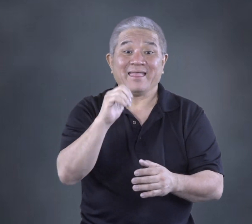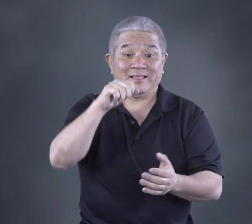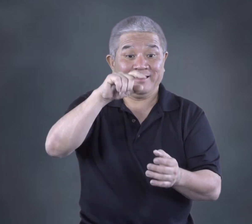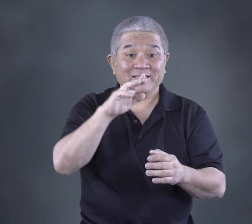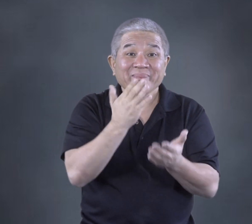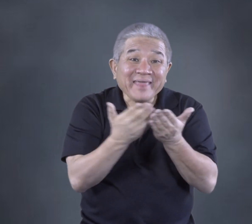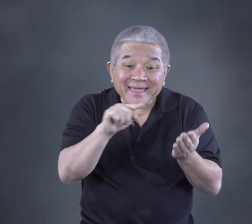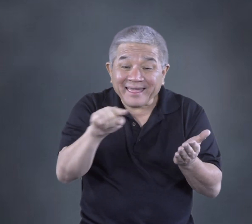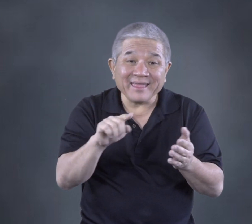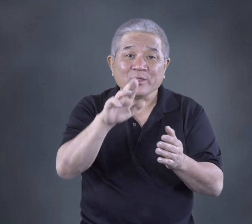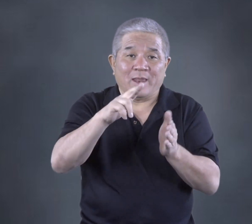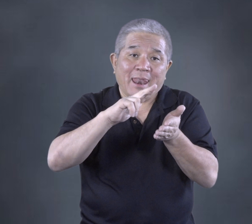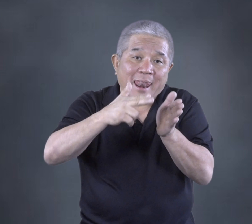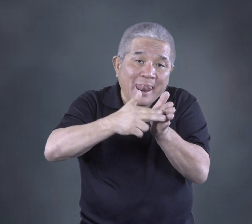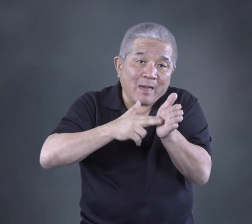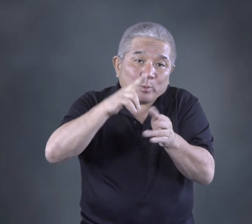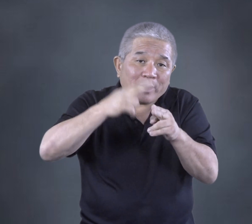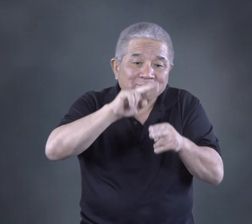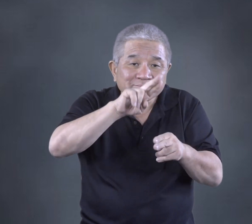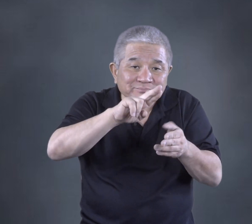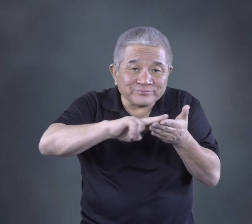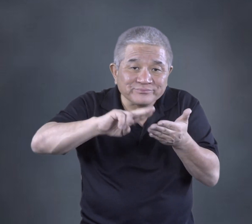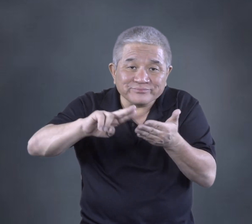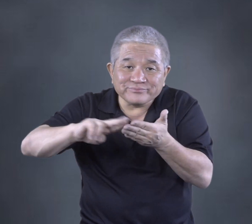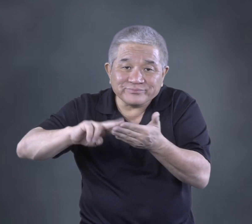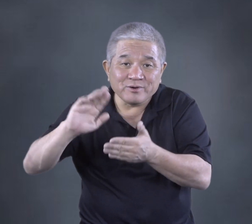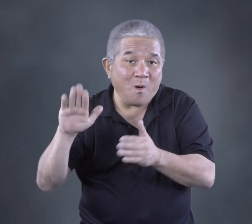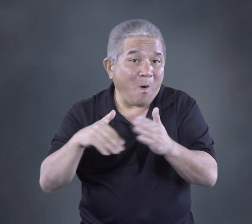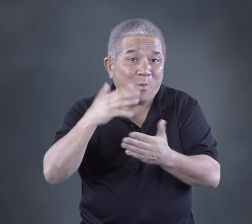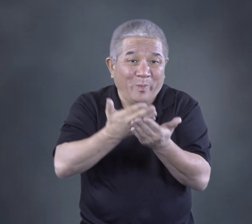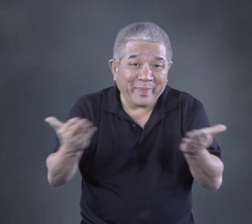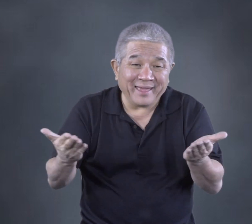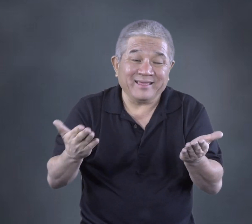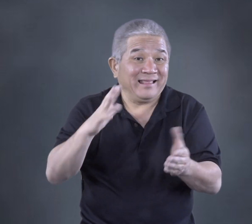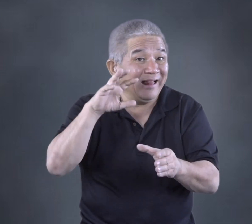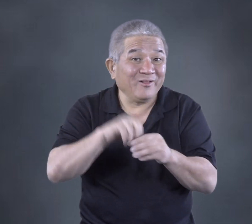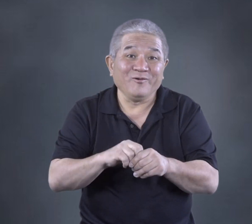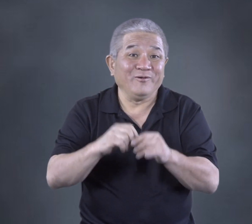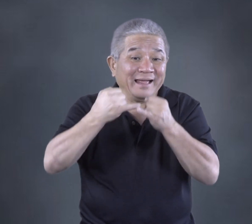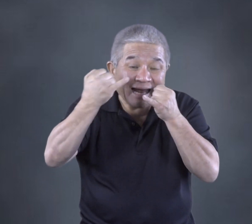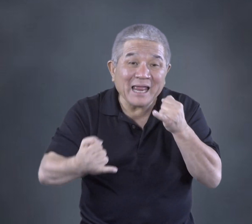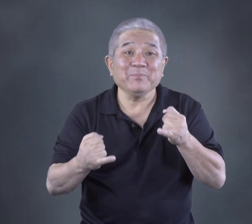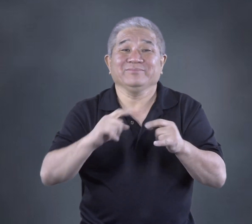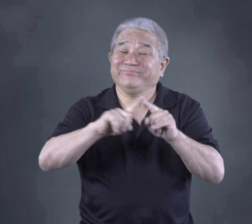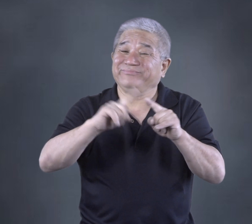Label each item with your name, including cables and other things.